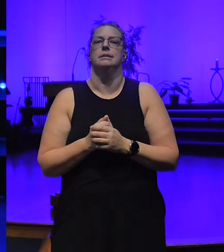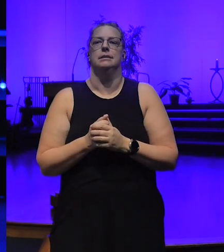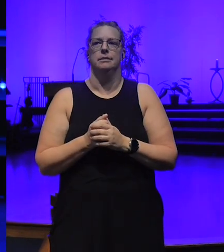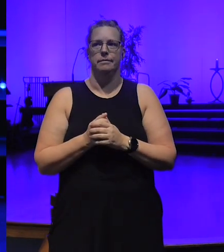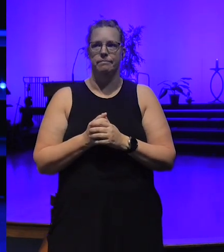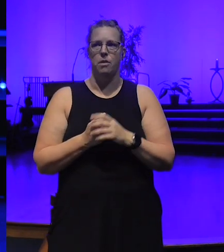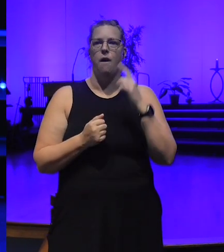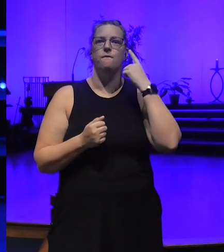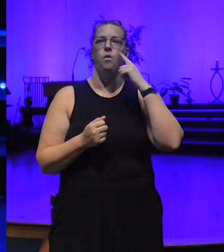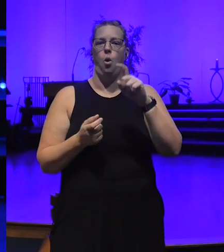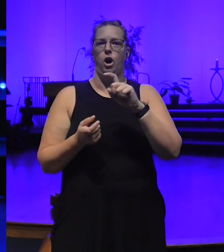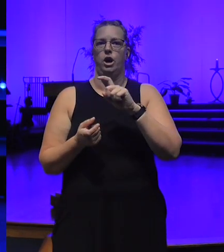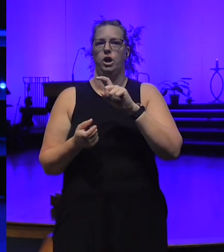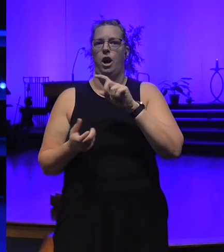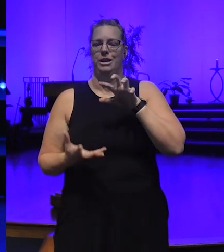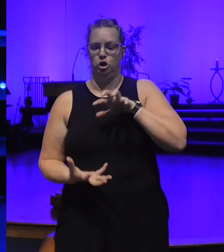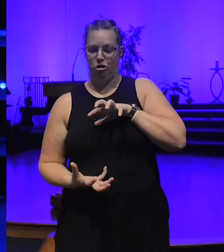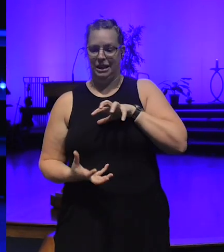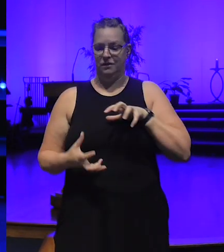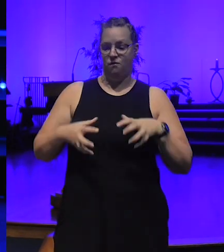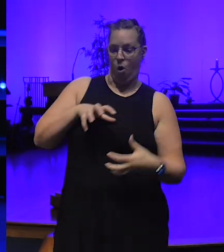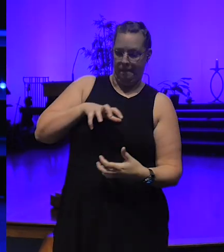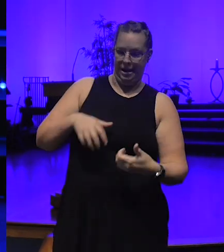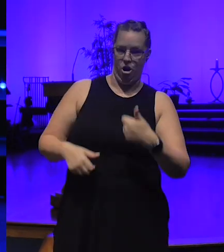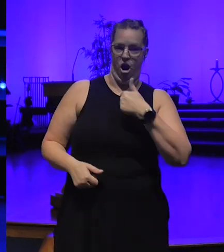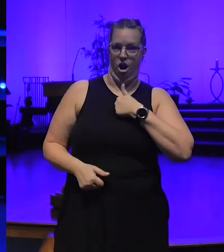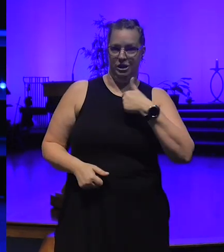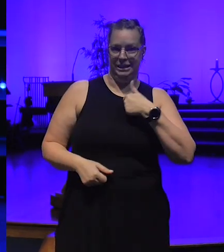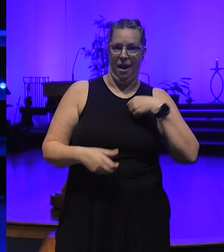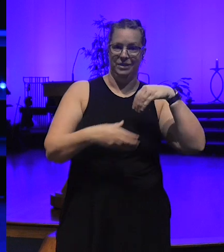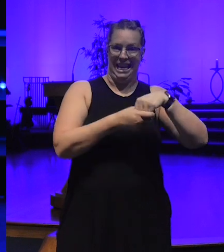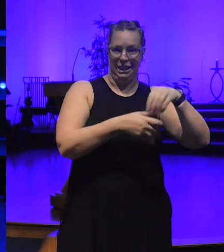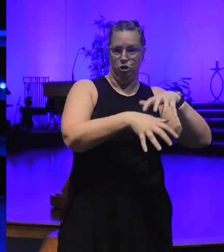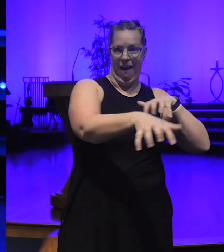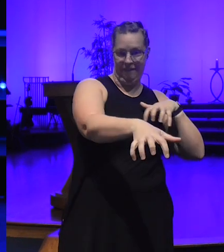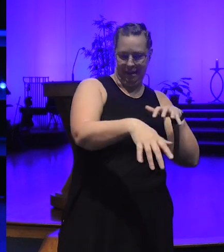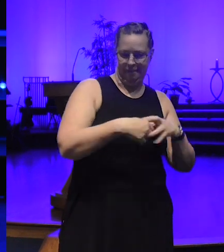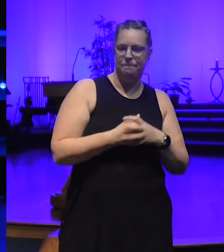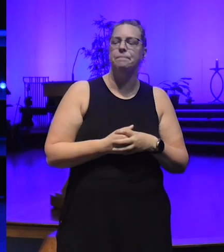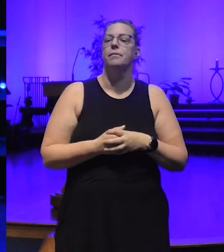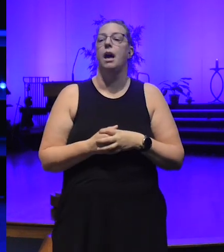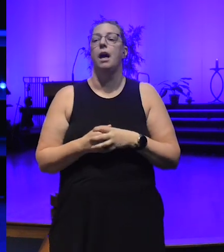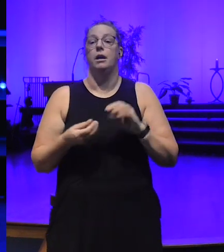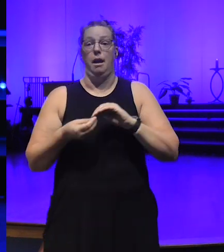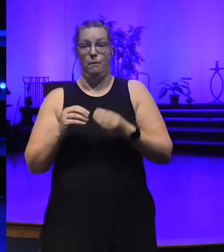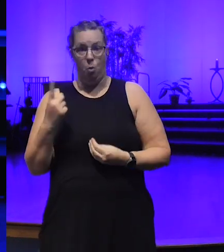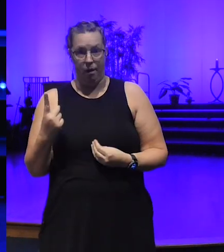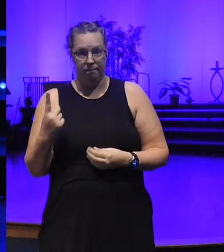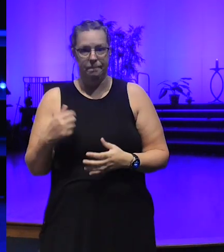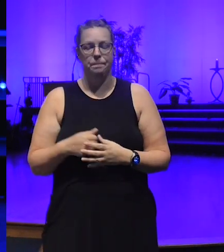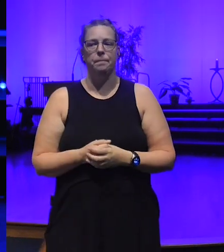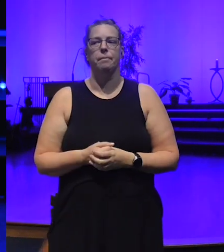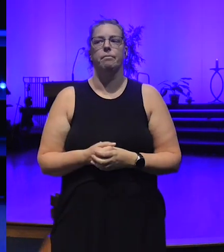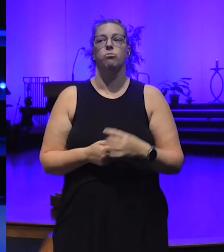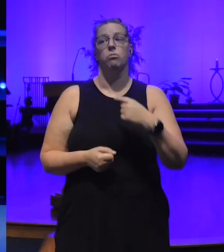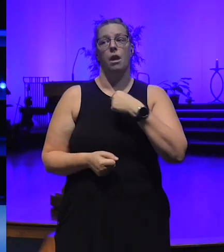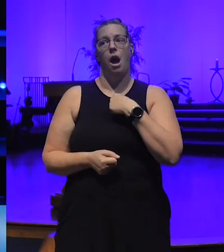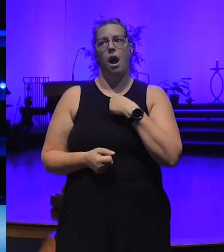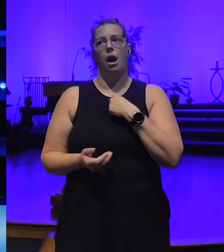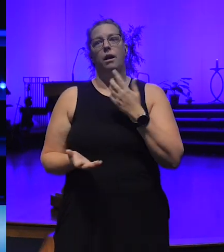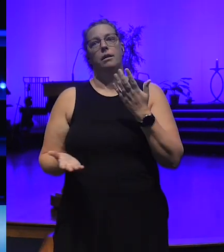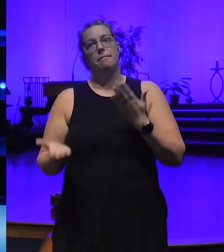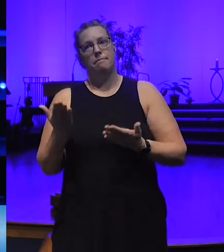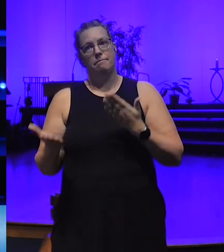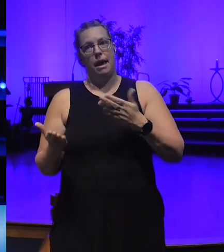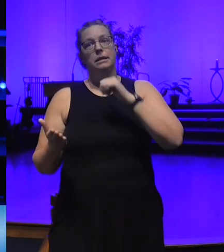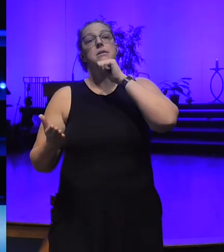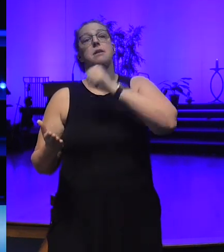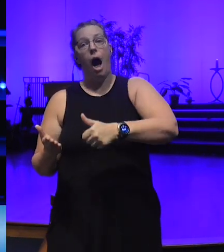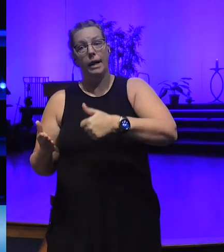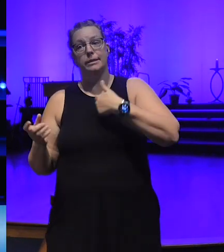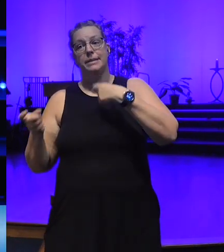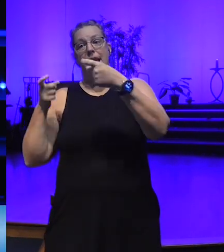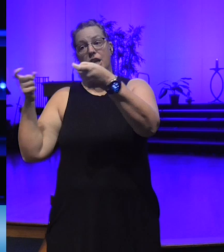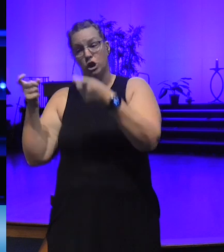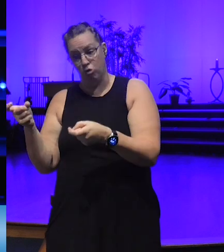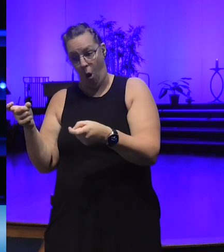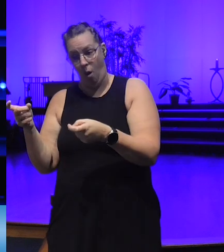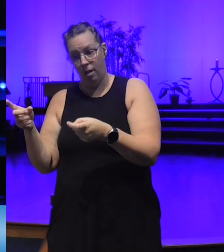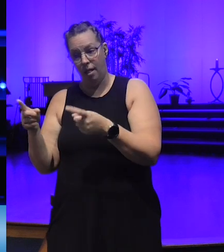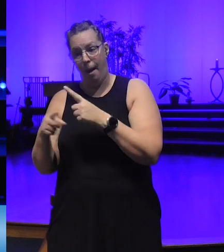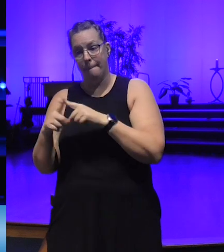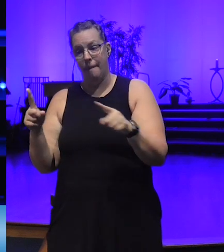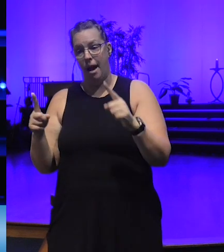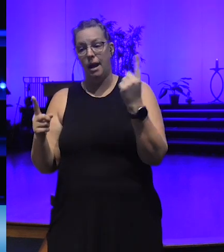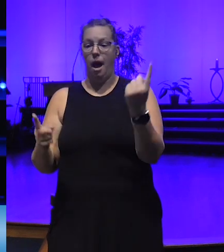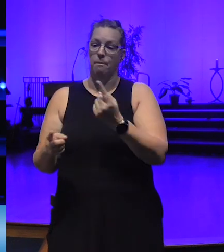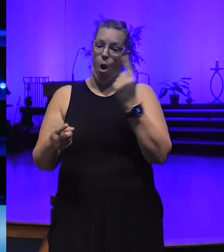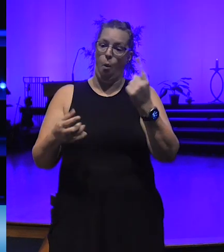we're confronted with traffic number one I may be not not in control but I am always at choice